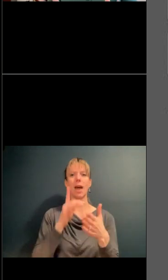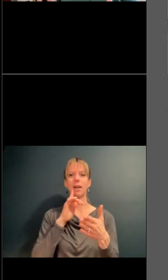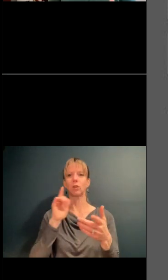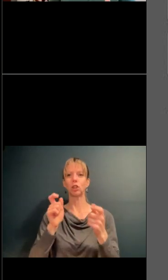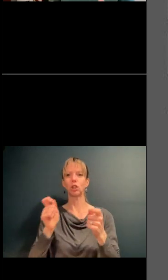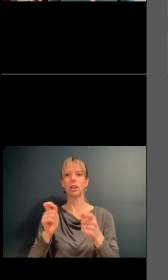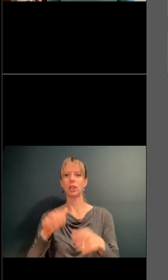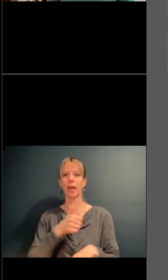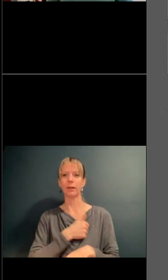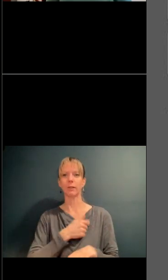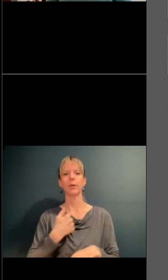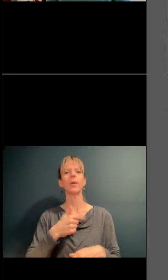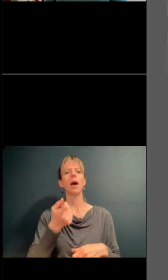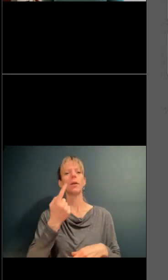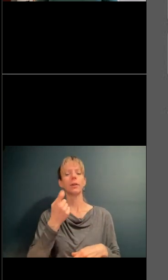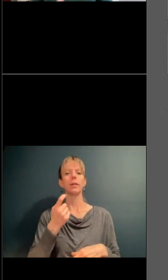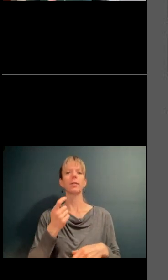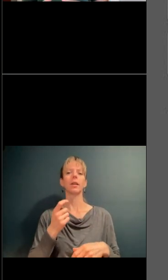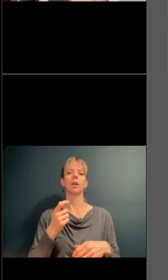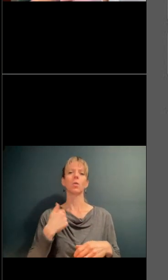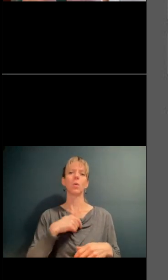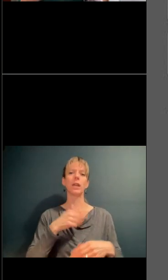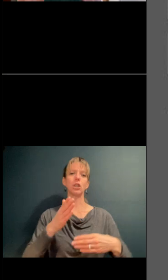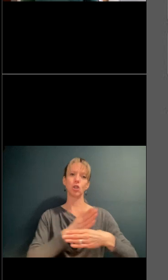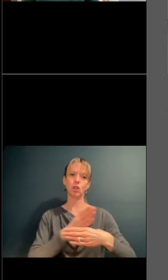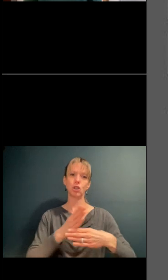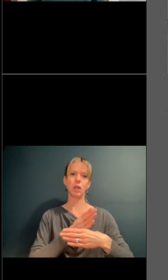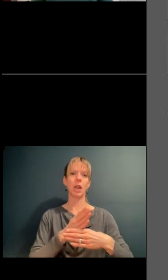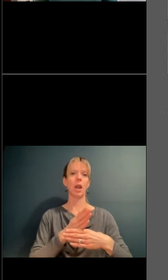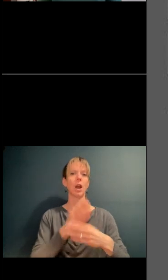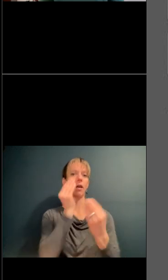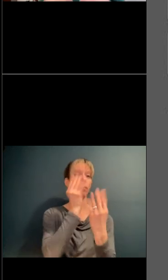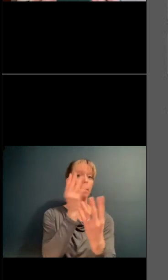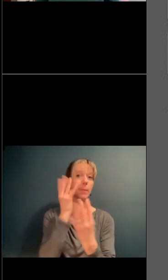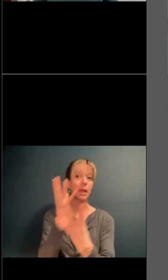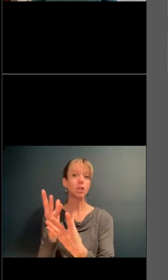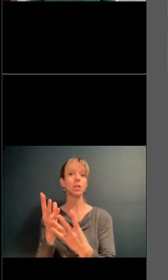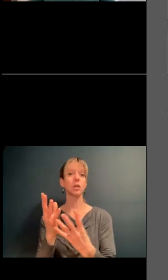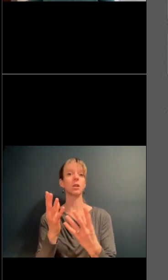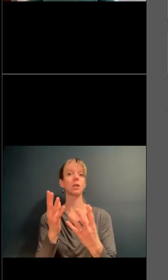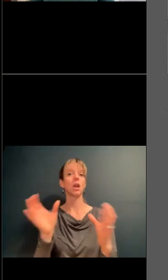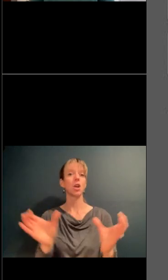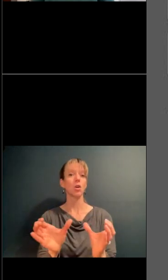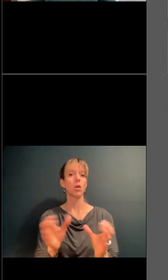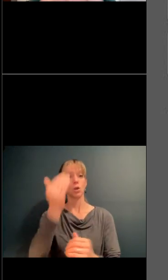We know there is a place for sharing information, and promoting awareness and education related to